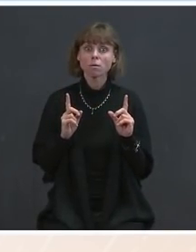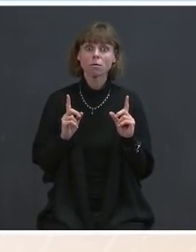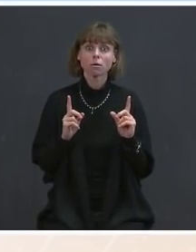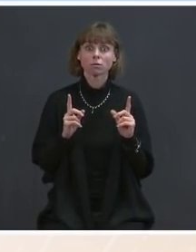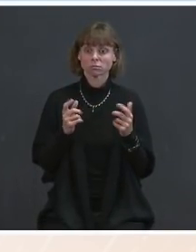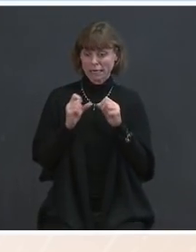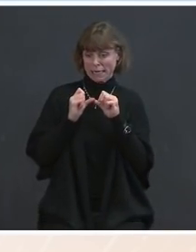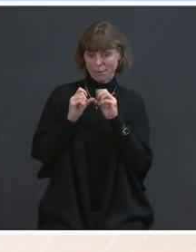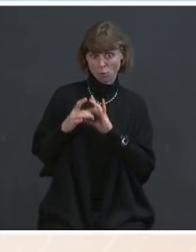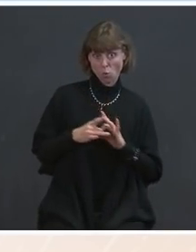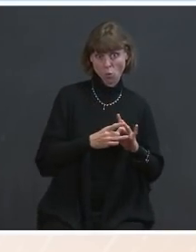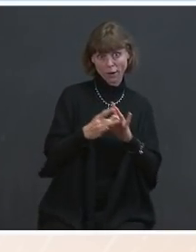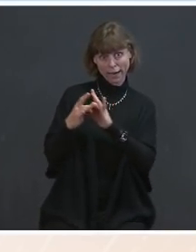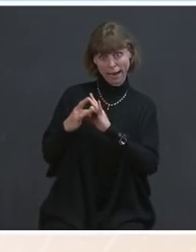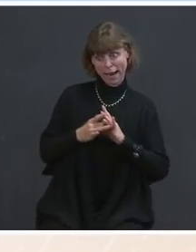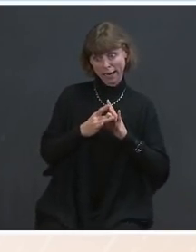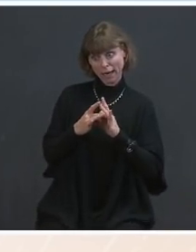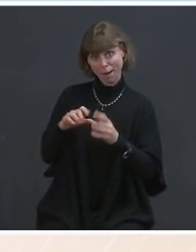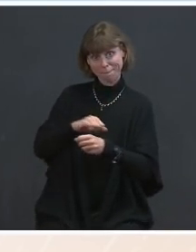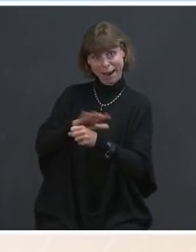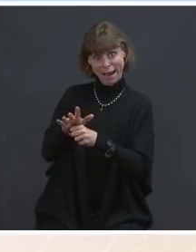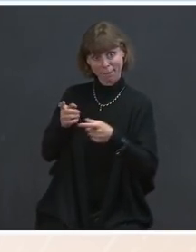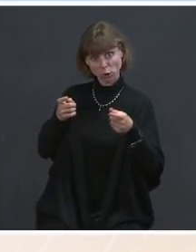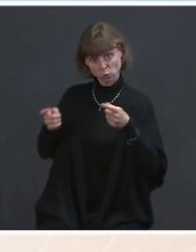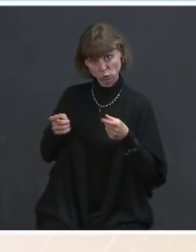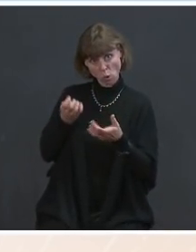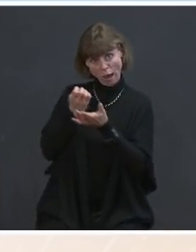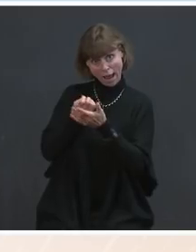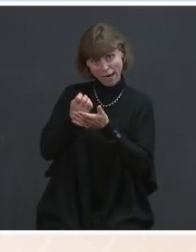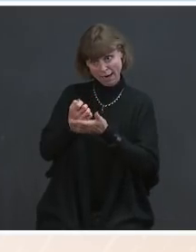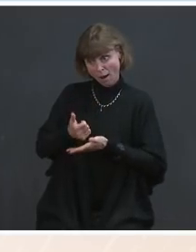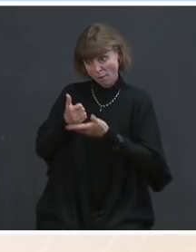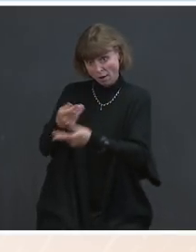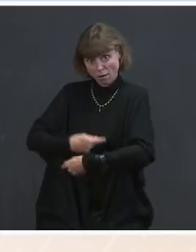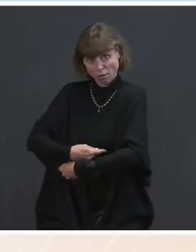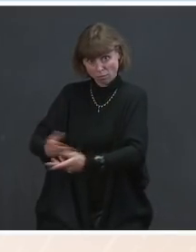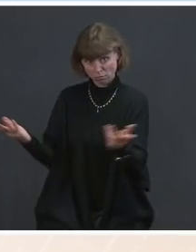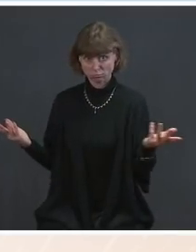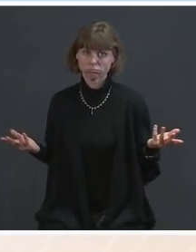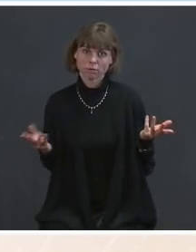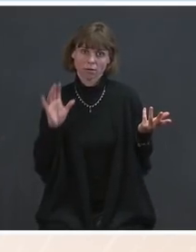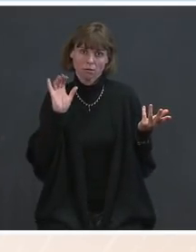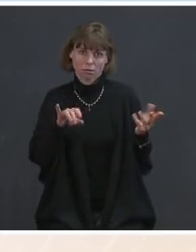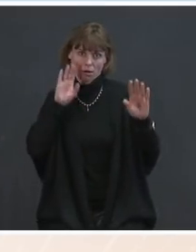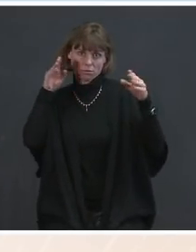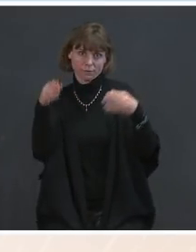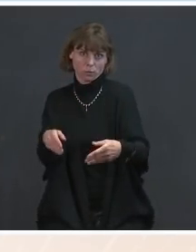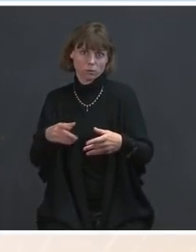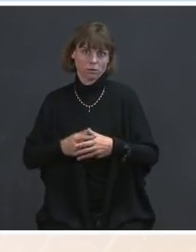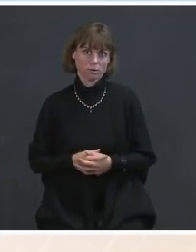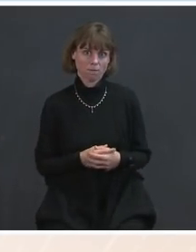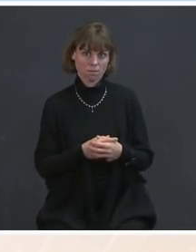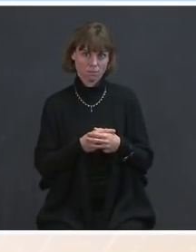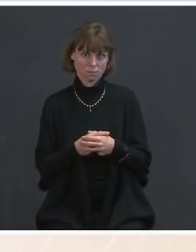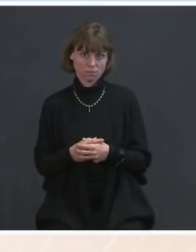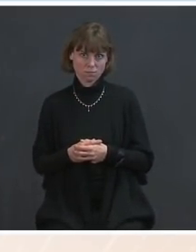on getting the pandemic under control and economic assistance out the door. Go ahead. Oh, we'll go to Steve next. Go ahead.